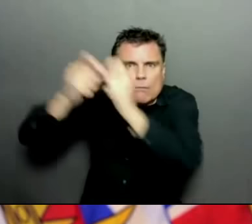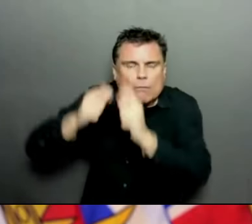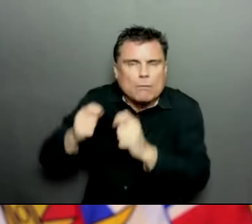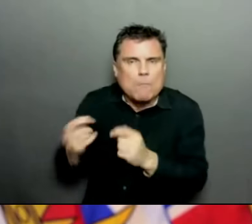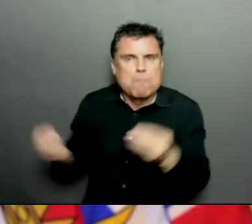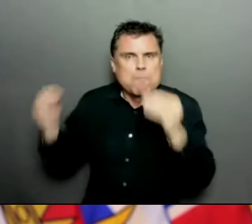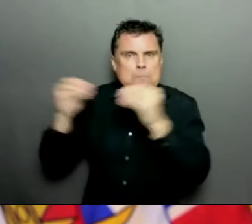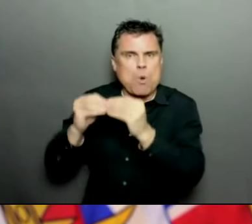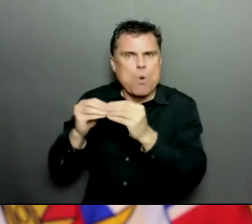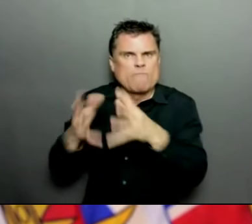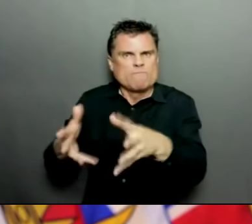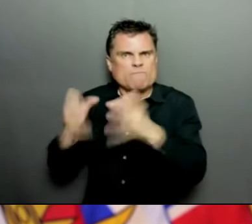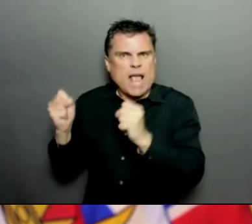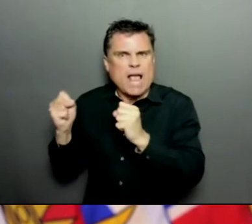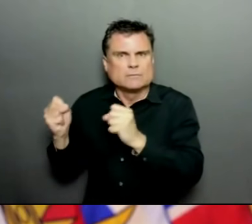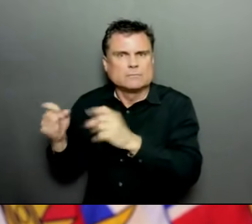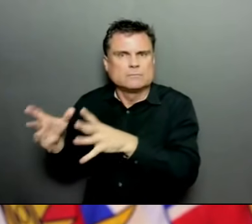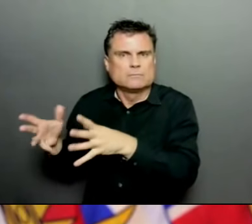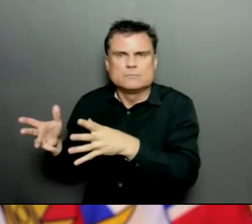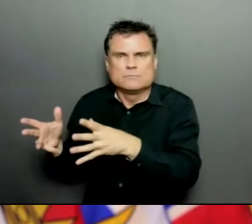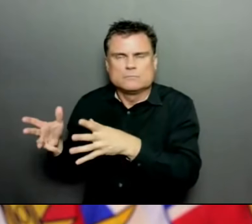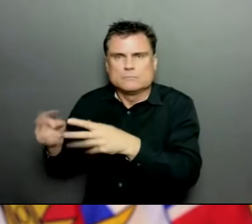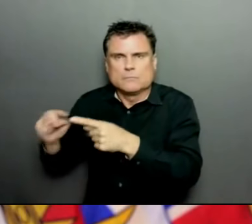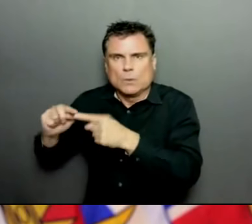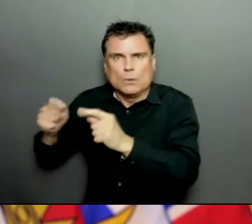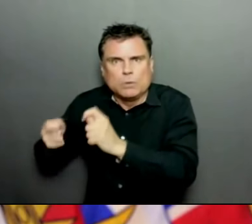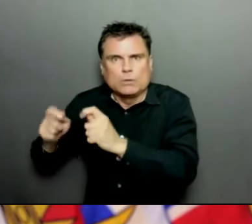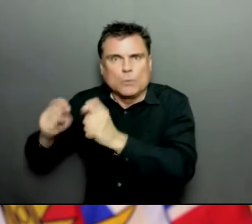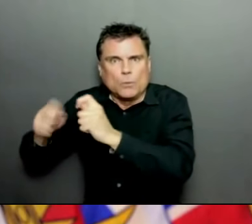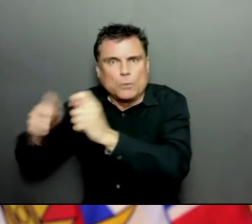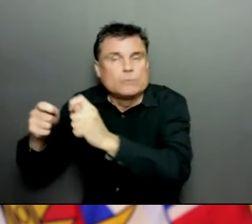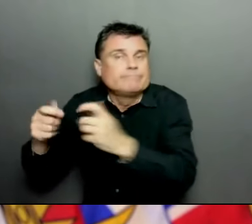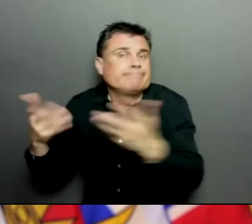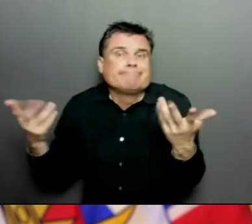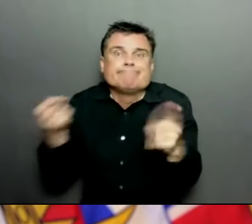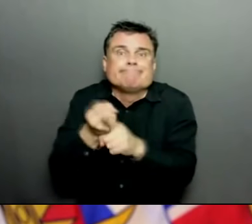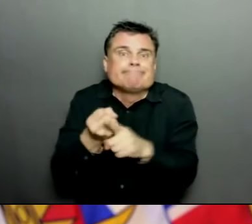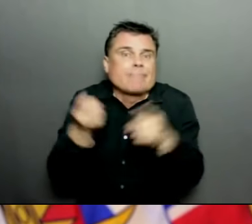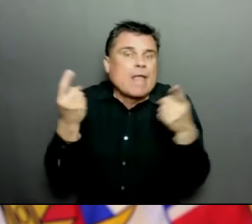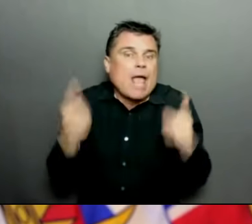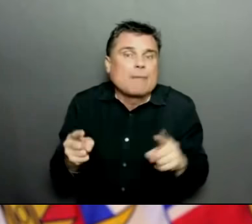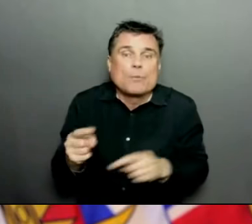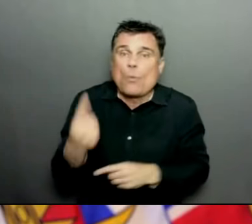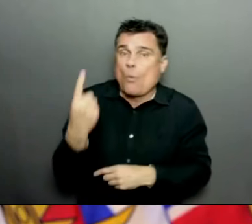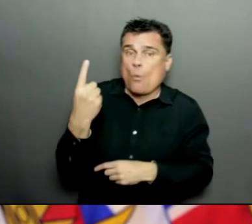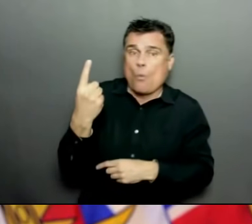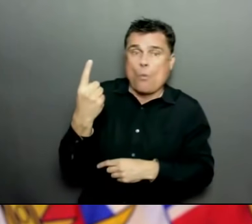but one of the mutations may just randomly confer an advantage to that virus, which means it will take over and spread